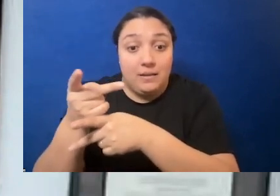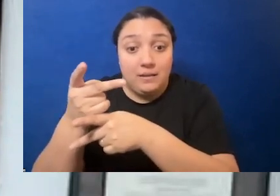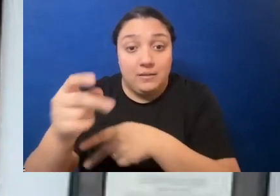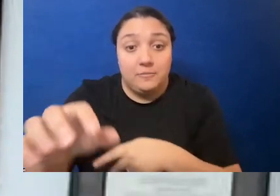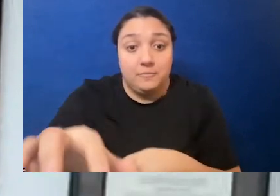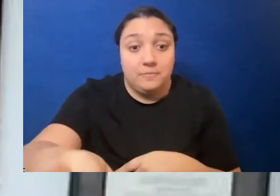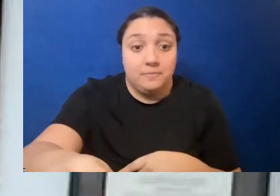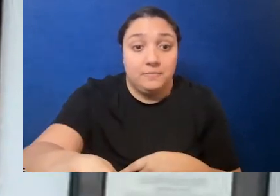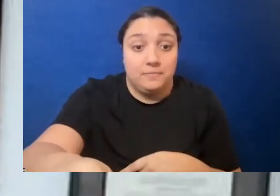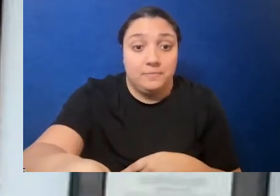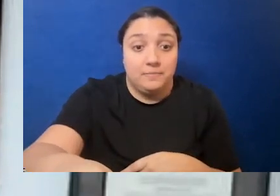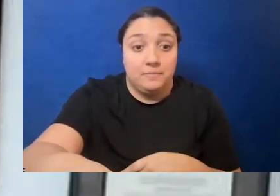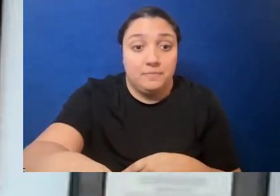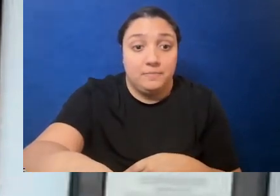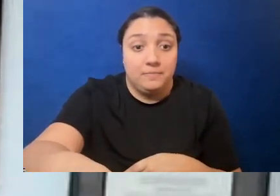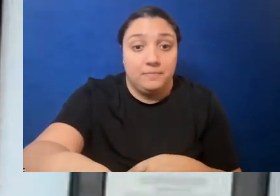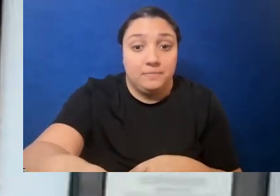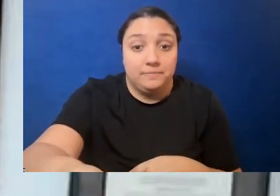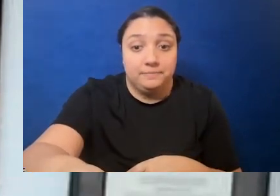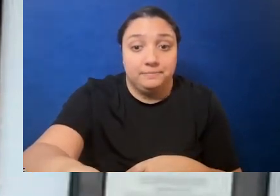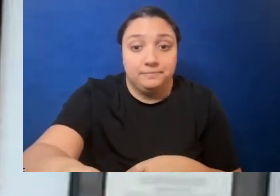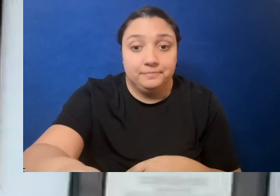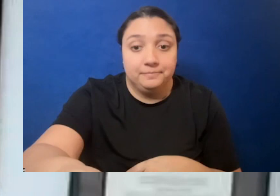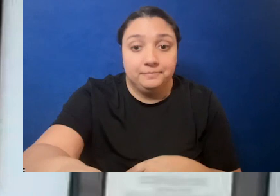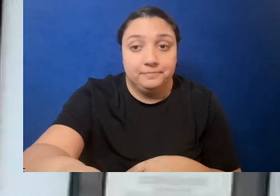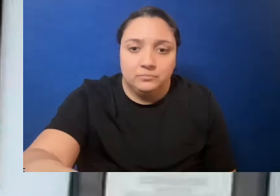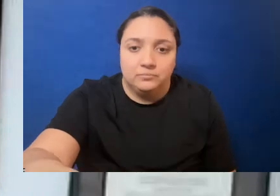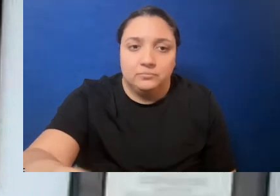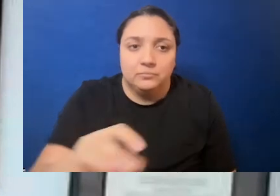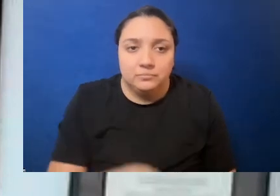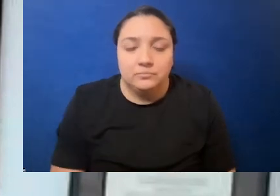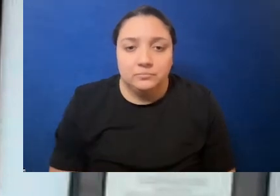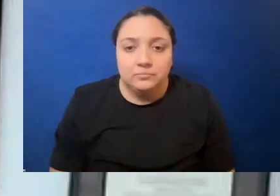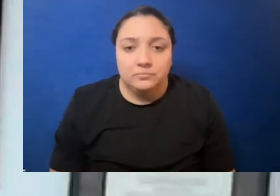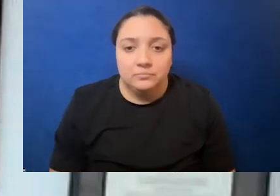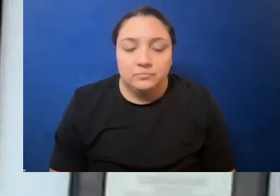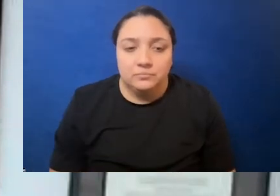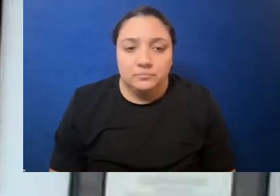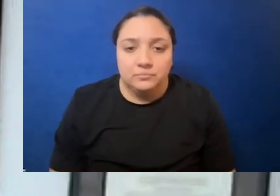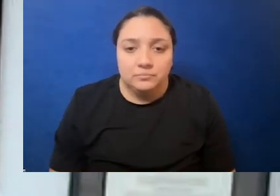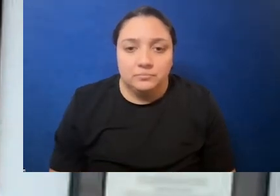STUDENTS OR A PARENT, TAKE CARE OF YOURSELF IS REALLY IMPORTANT,